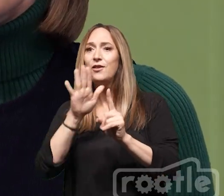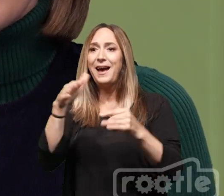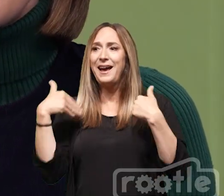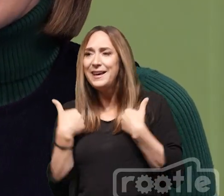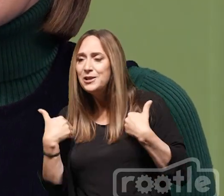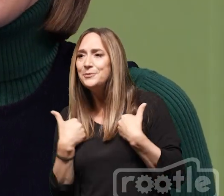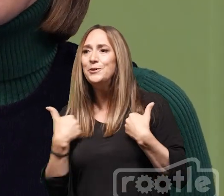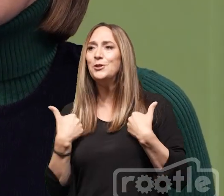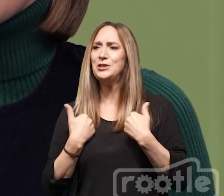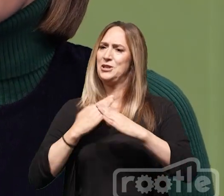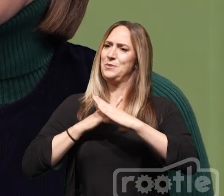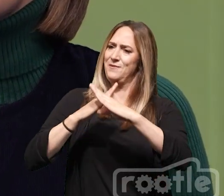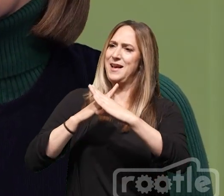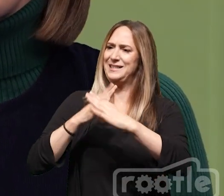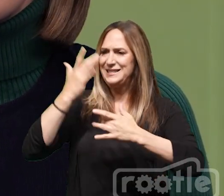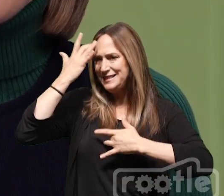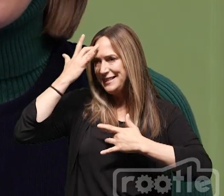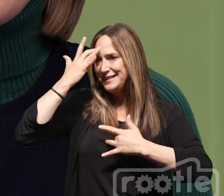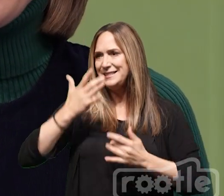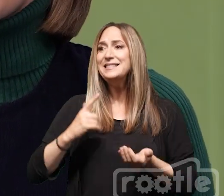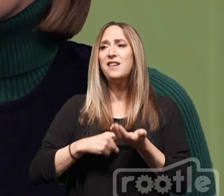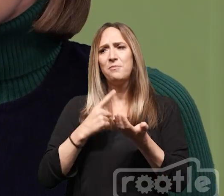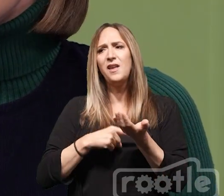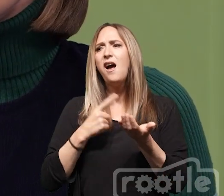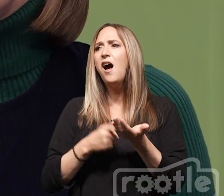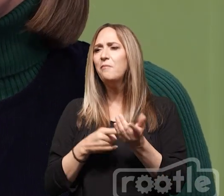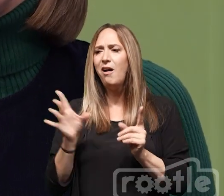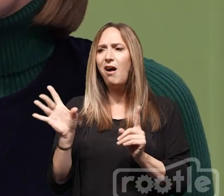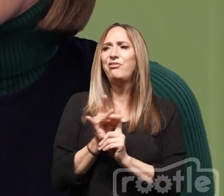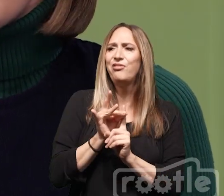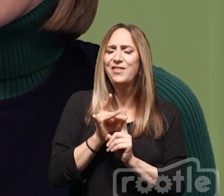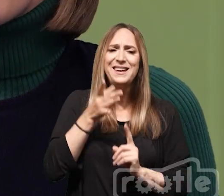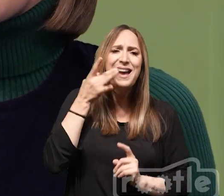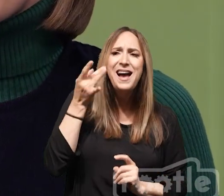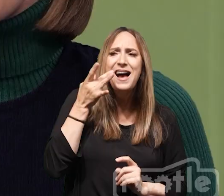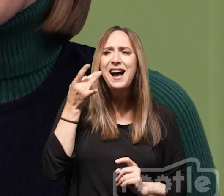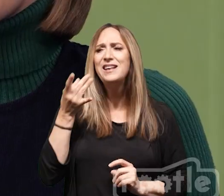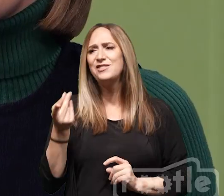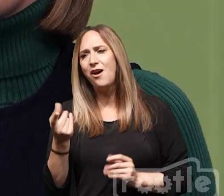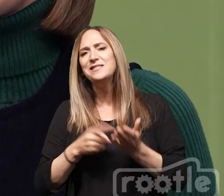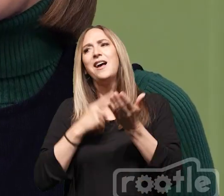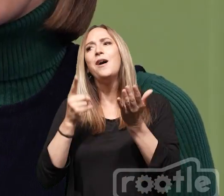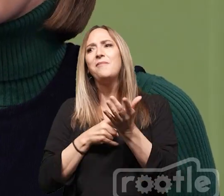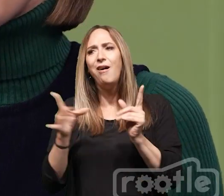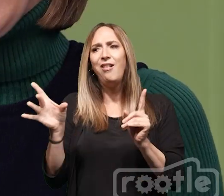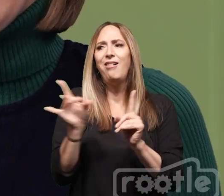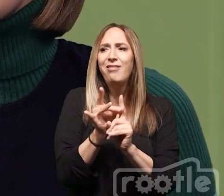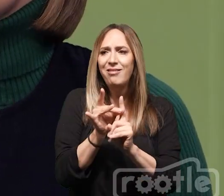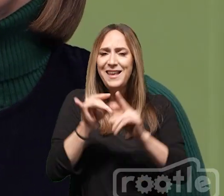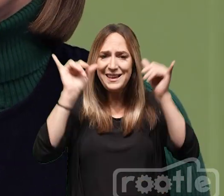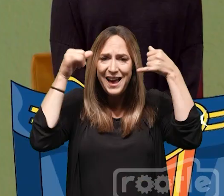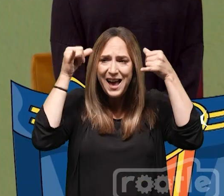Sometimes these diseases affect pets like cats and dogs, and sometimes they affect farm animals like cows or chickens.